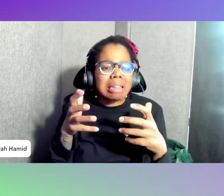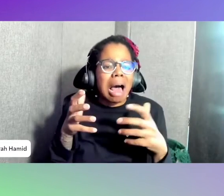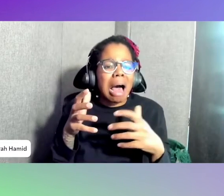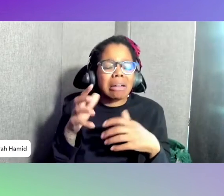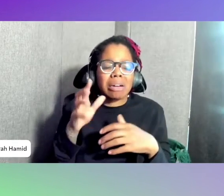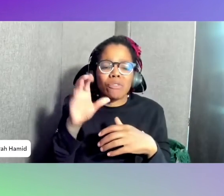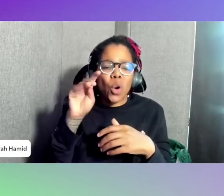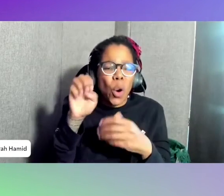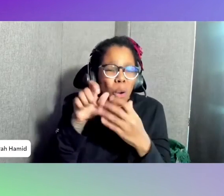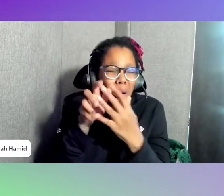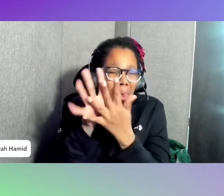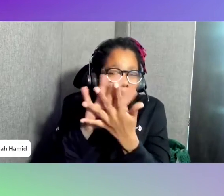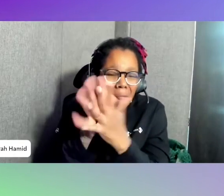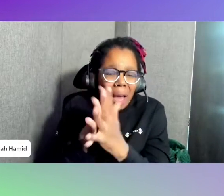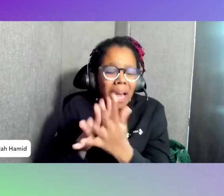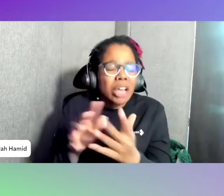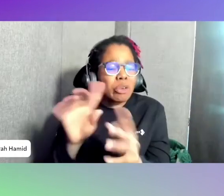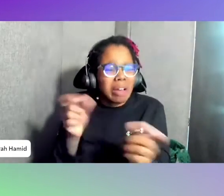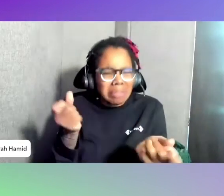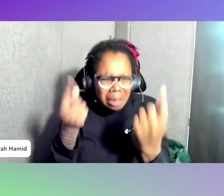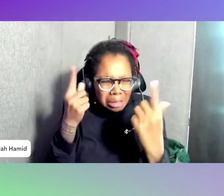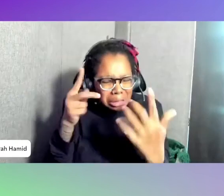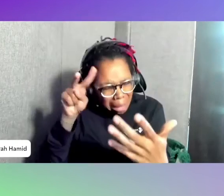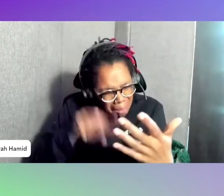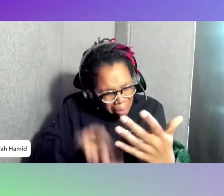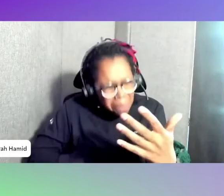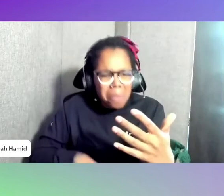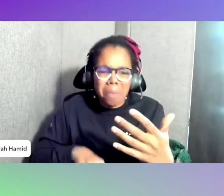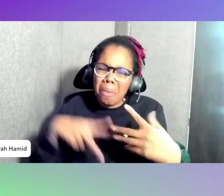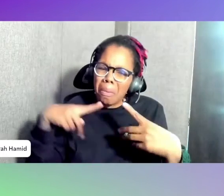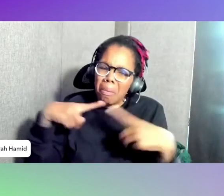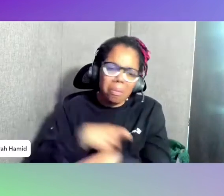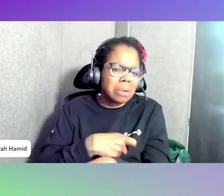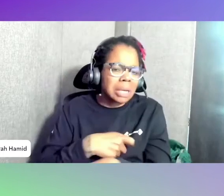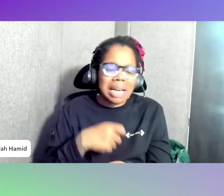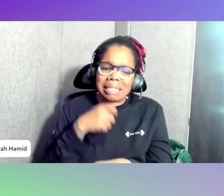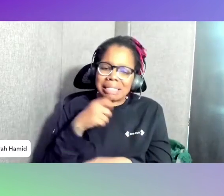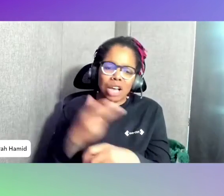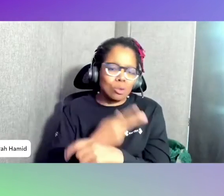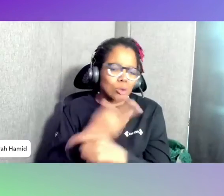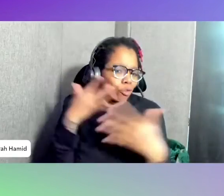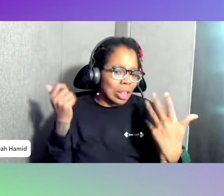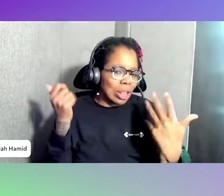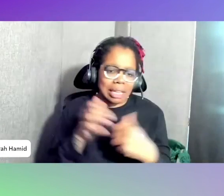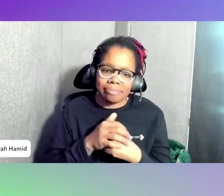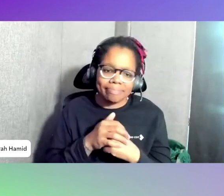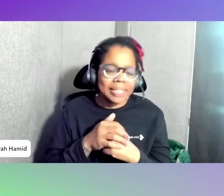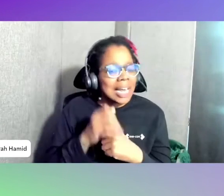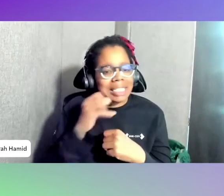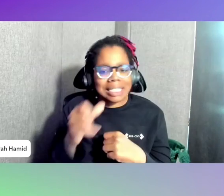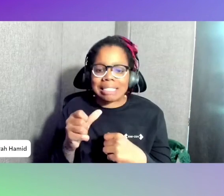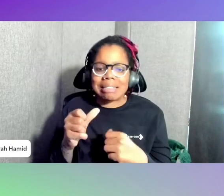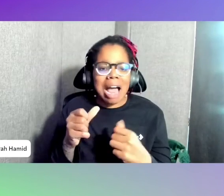crammed together and in an older XML format. There's a lot of code and things you have to understand to wrap